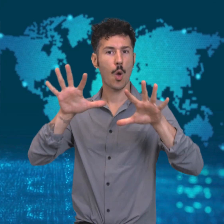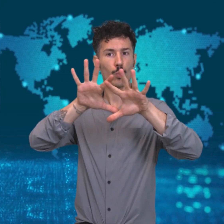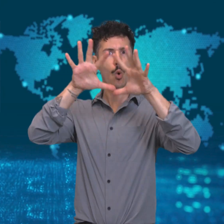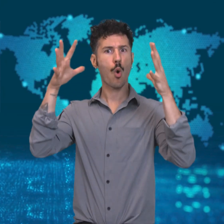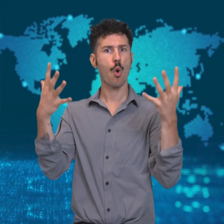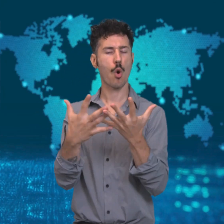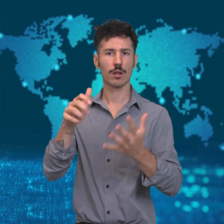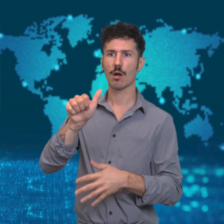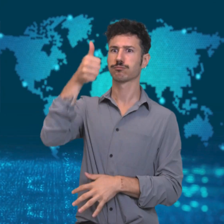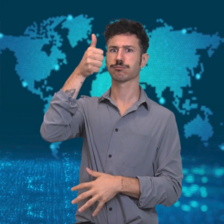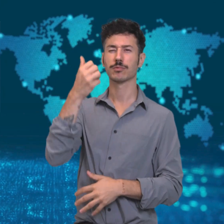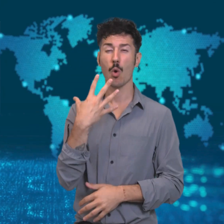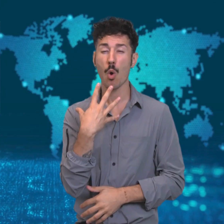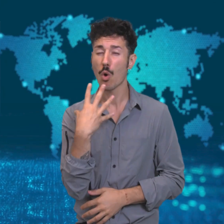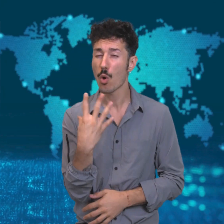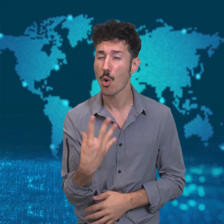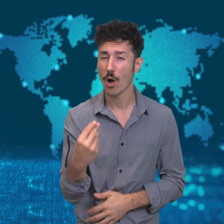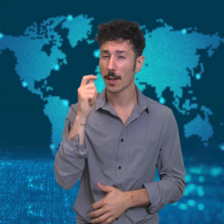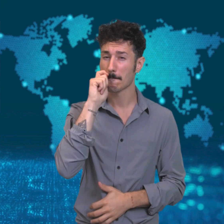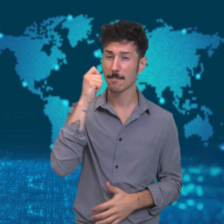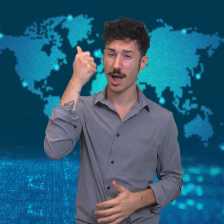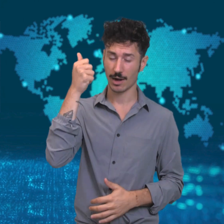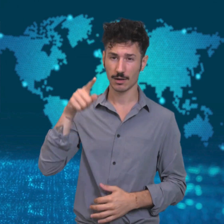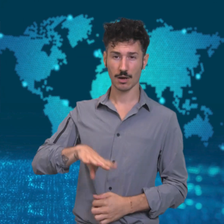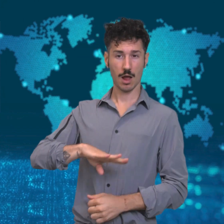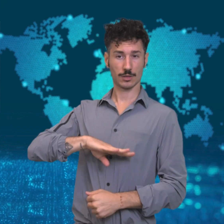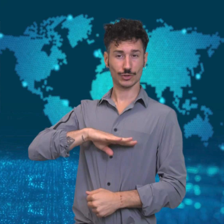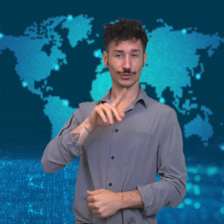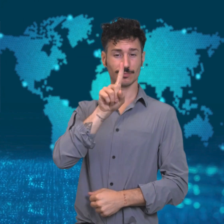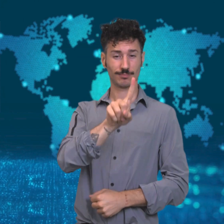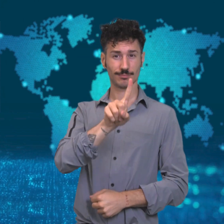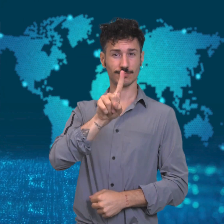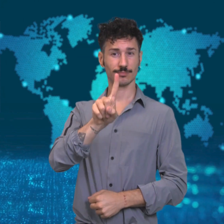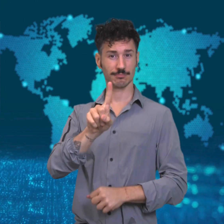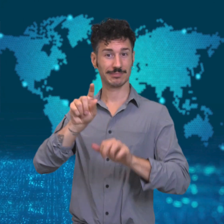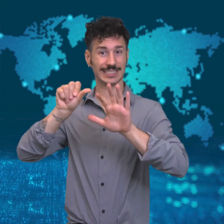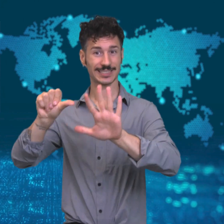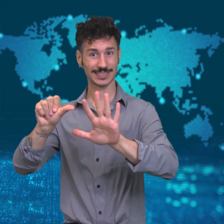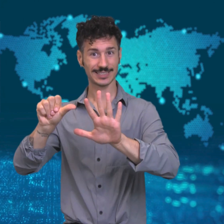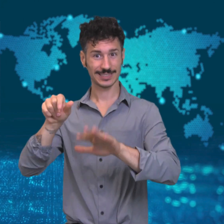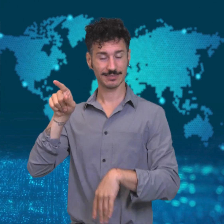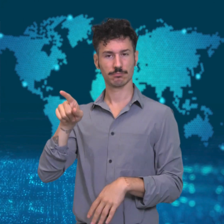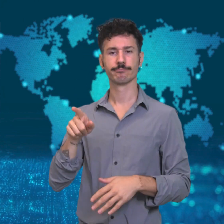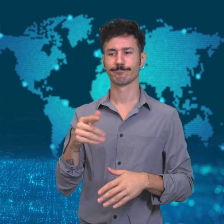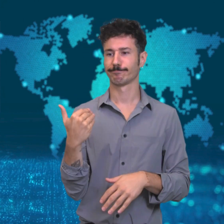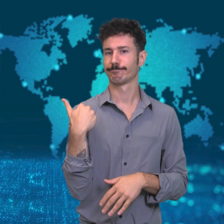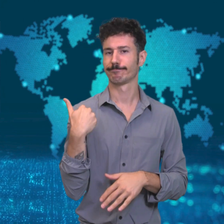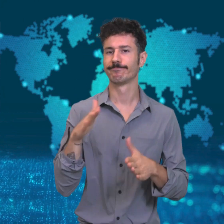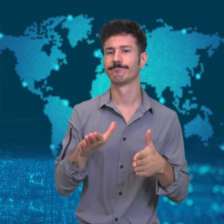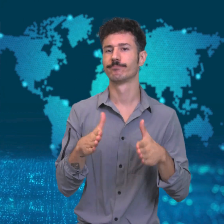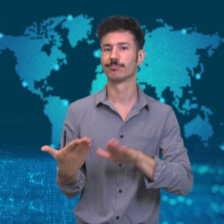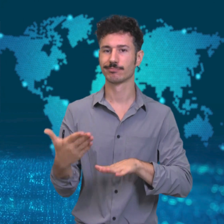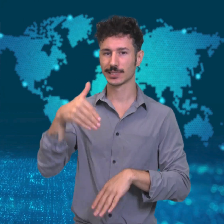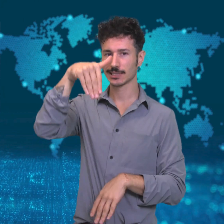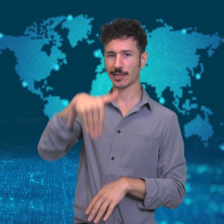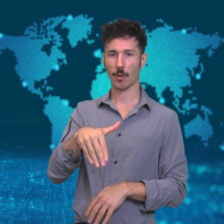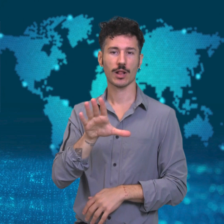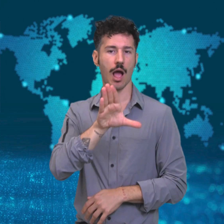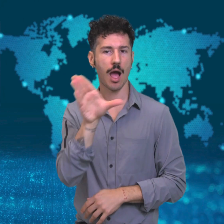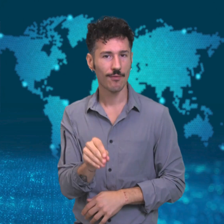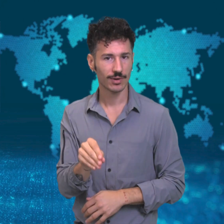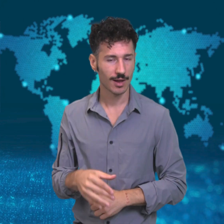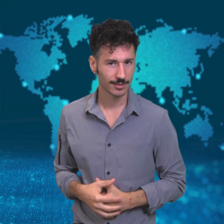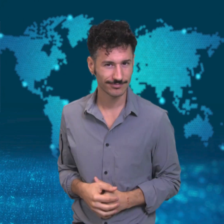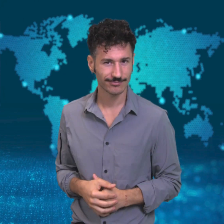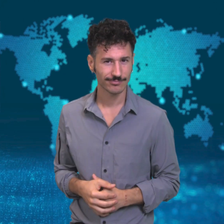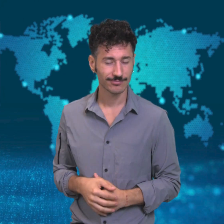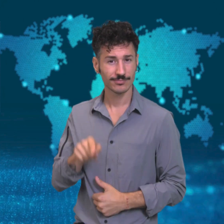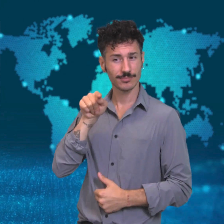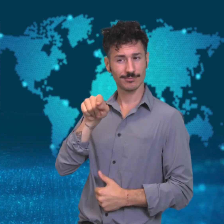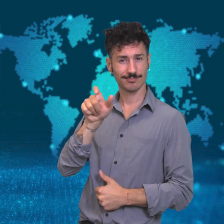[Alessio]: The world’s oldest man, 116 years old, has died in South Africa.